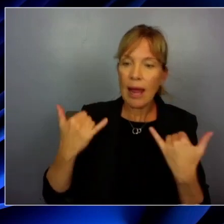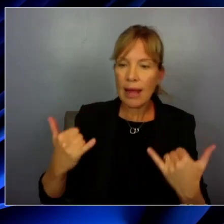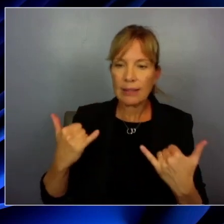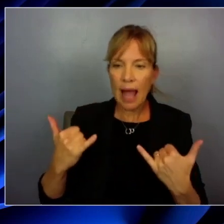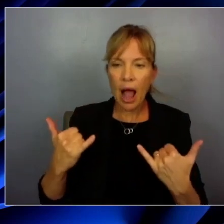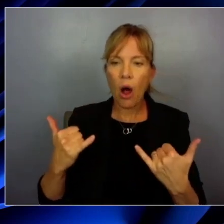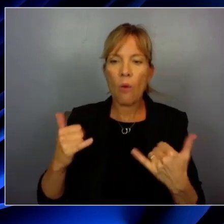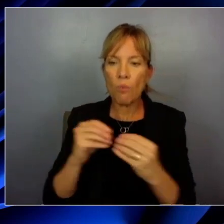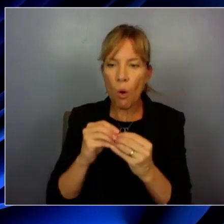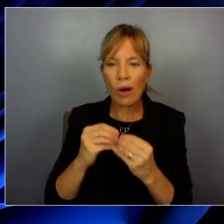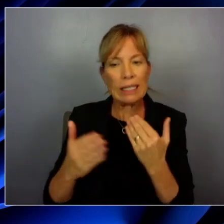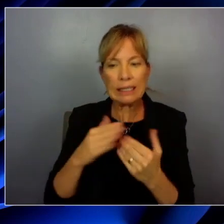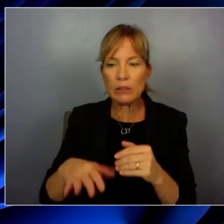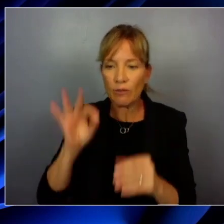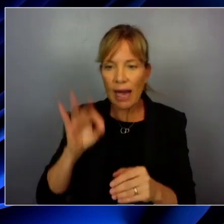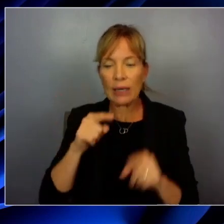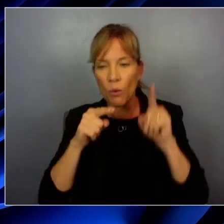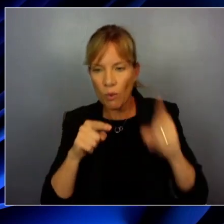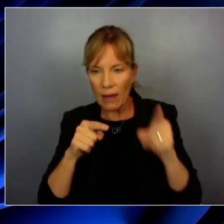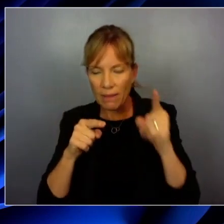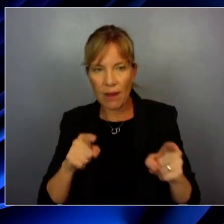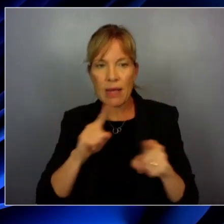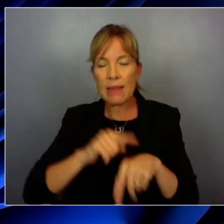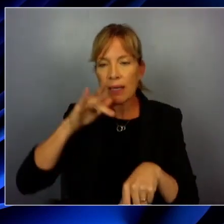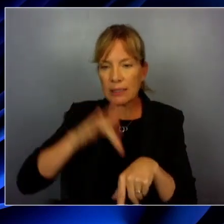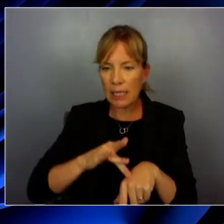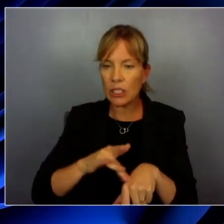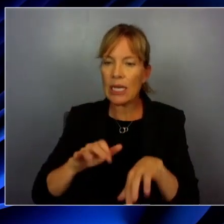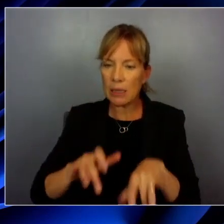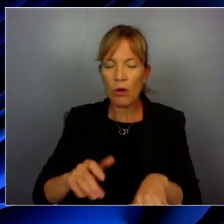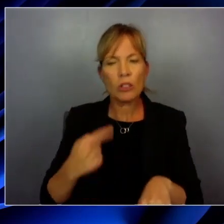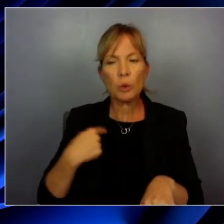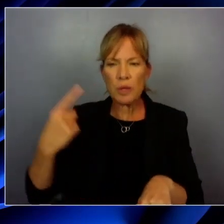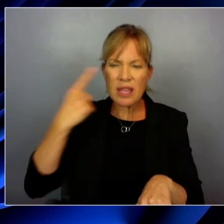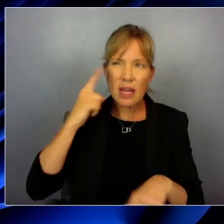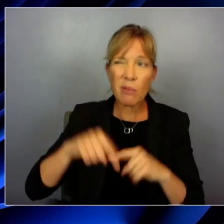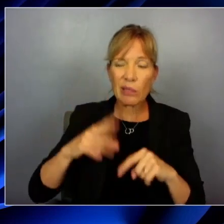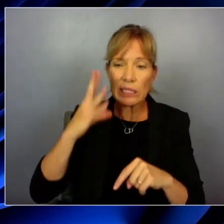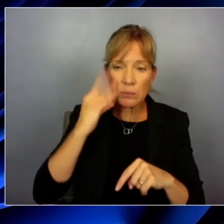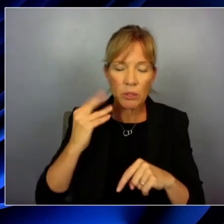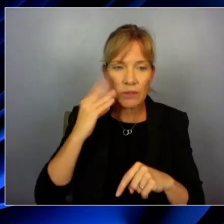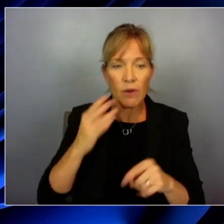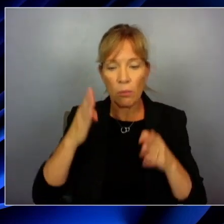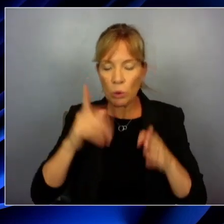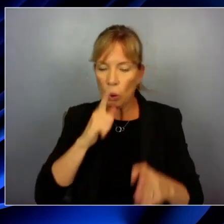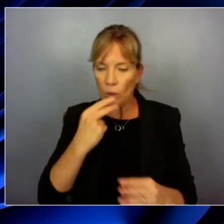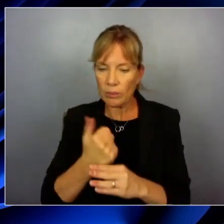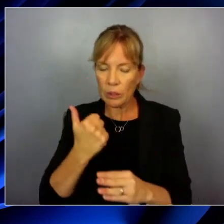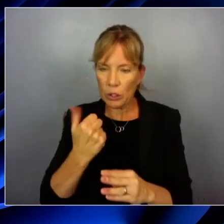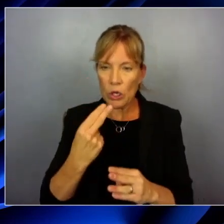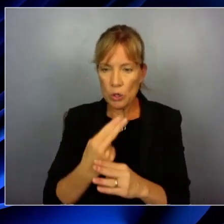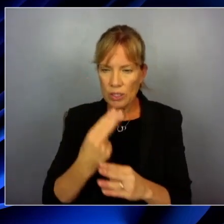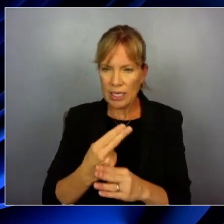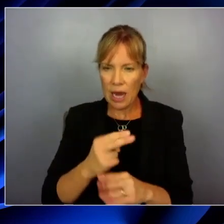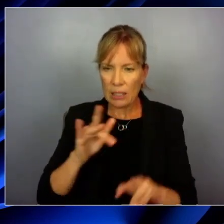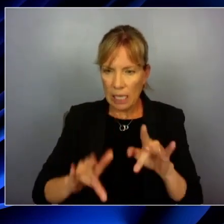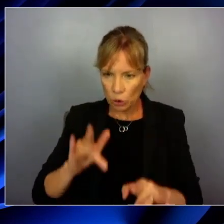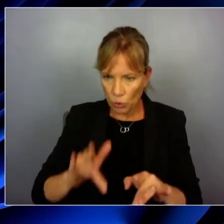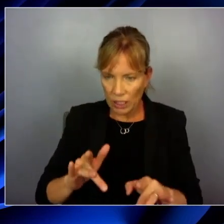here in the touch keyboard. So when we think about the experience of somebody who's using a touch screen only and they don't want to